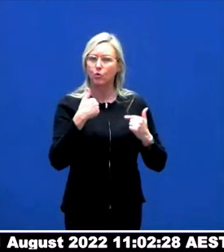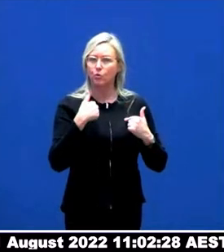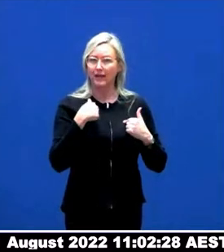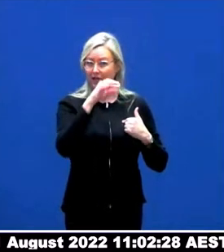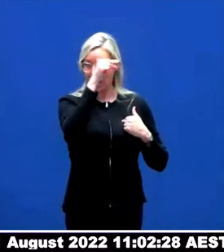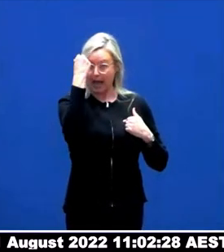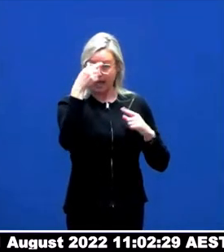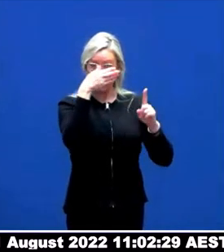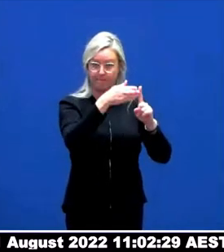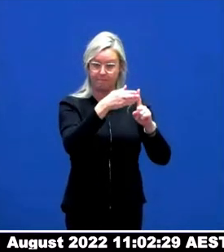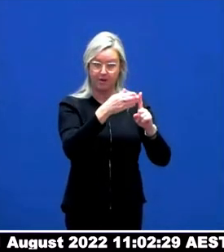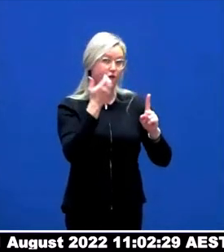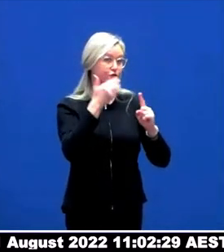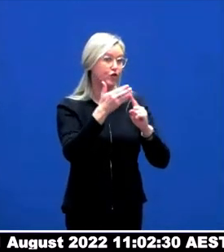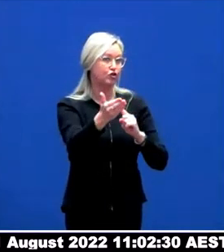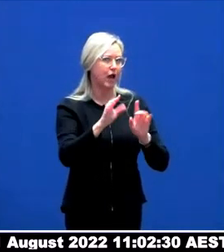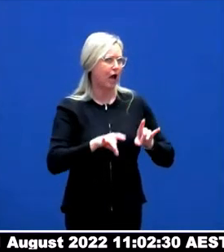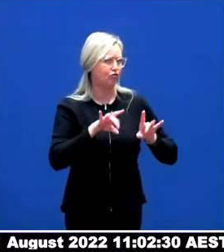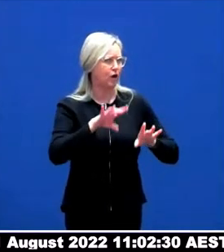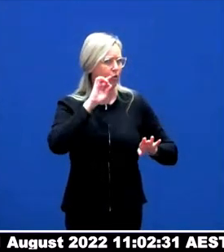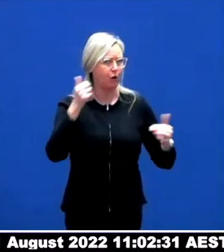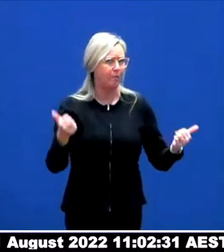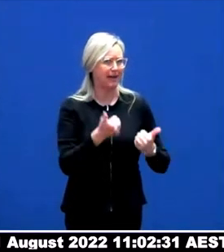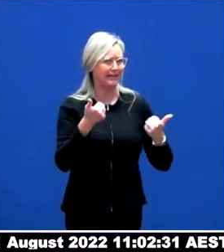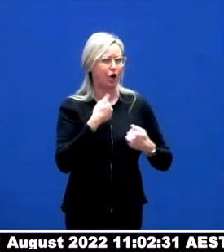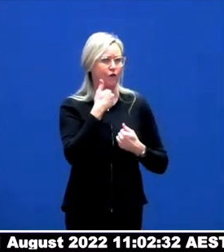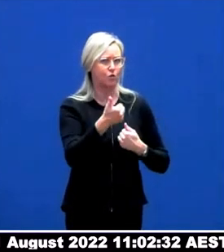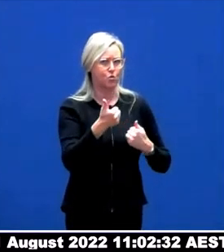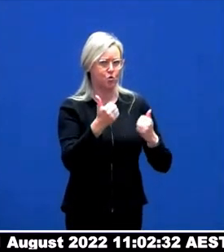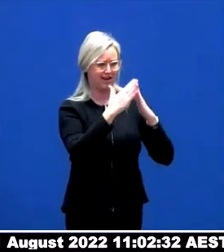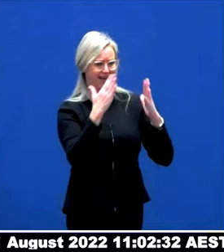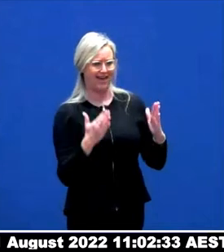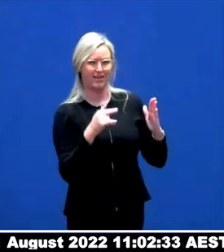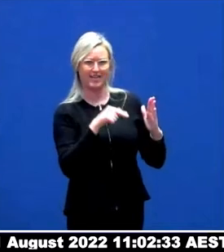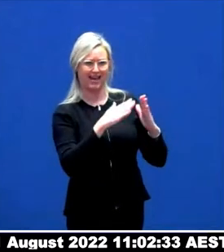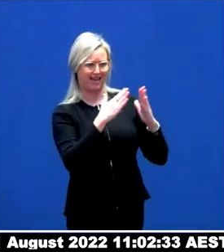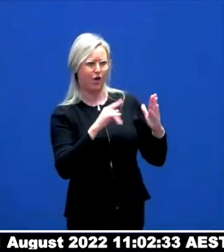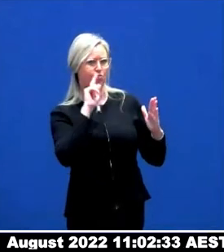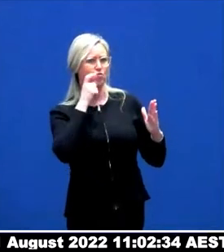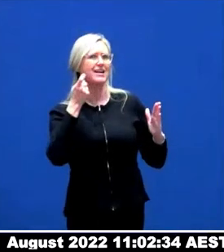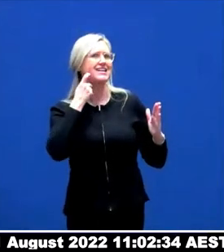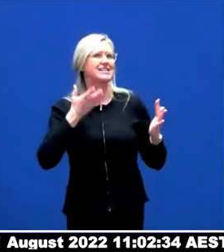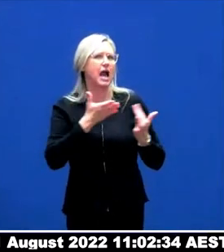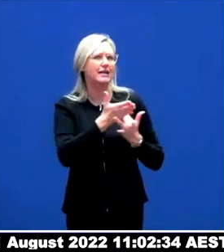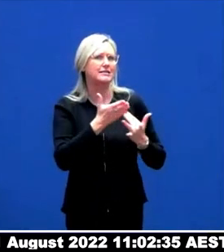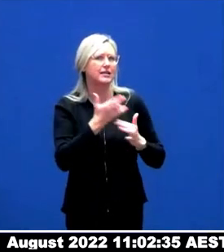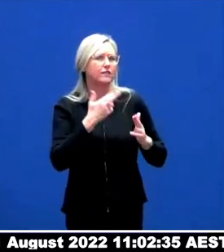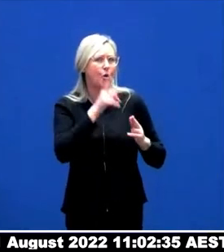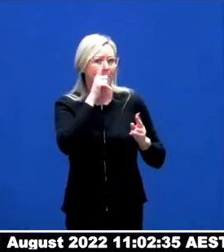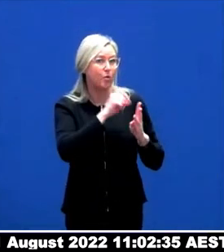will have accessible housing for anyone who needs housing if they live with disability? Would that be the objective of the fund?